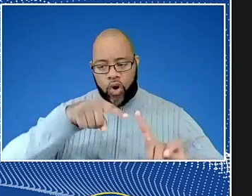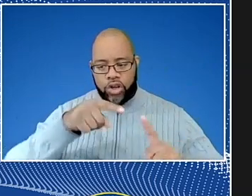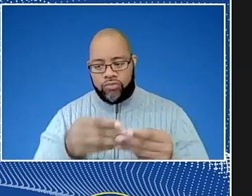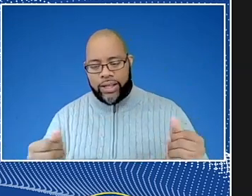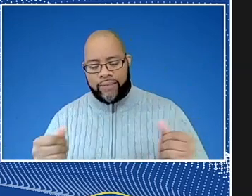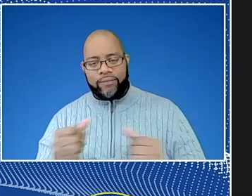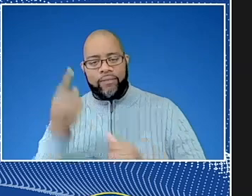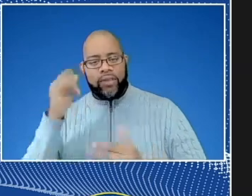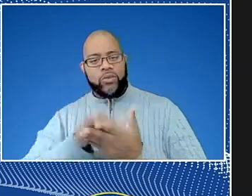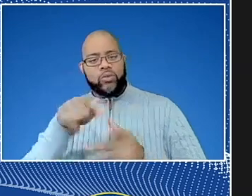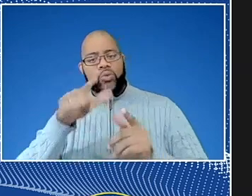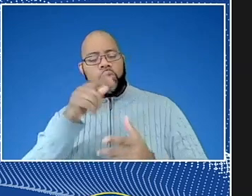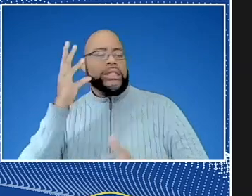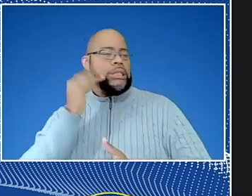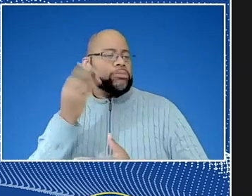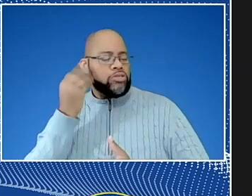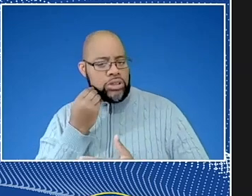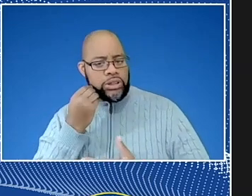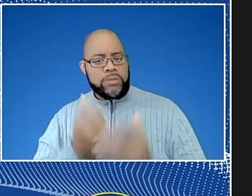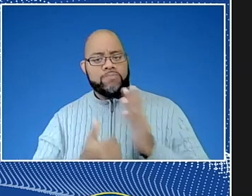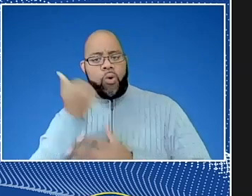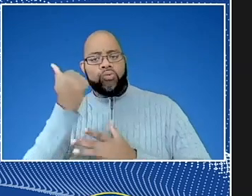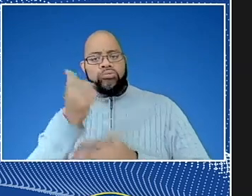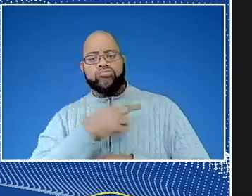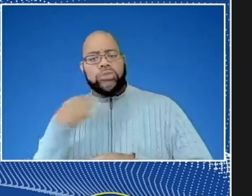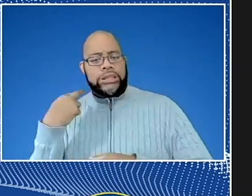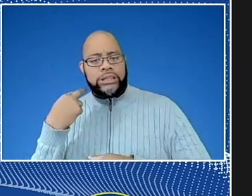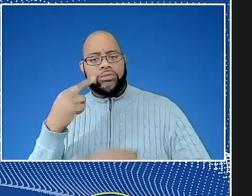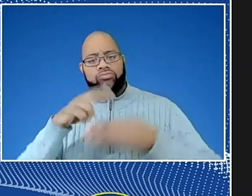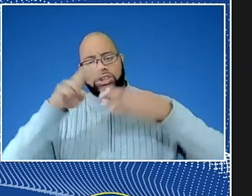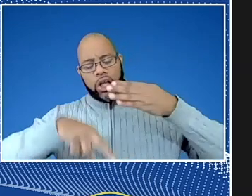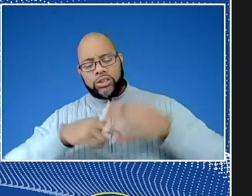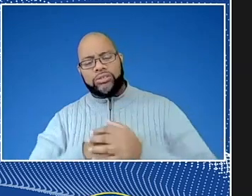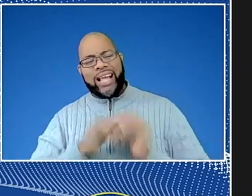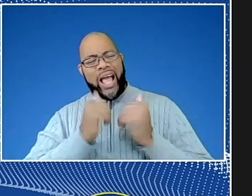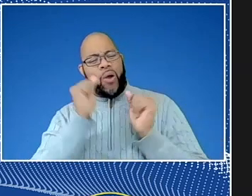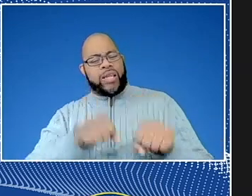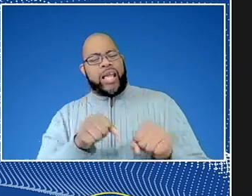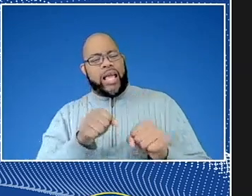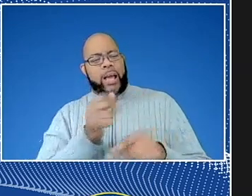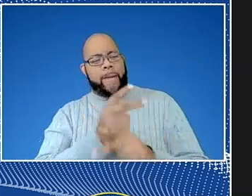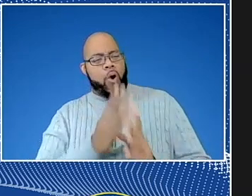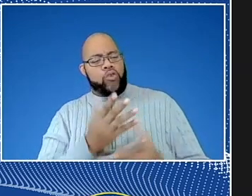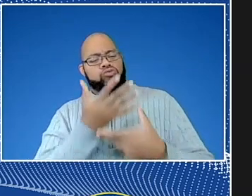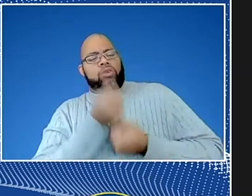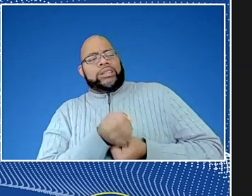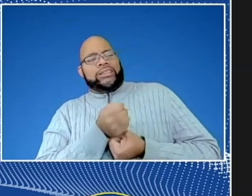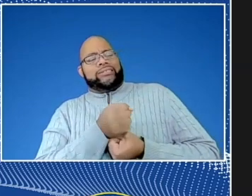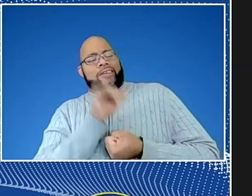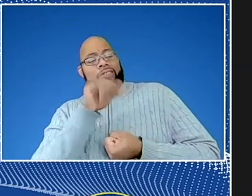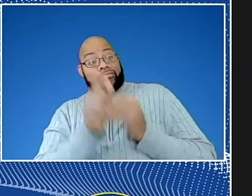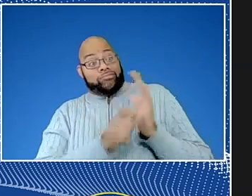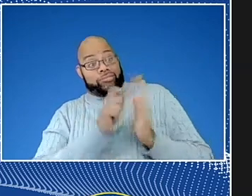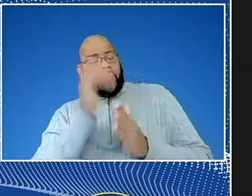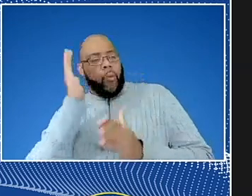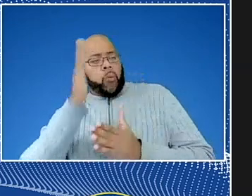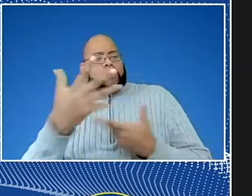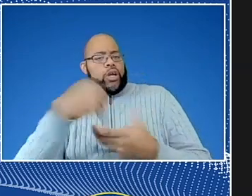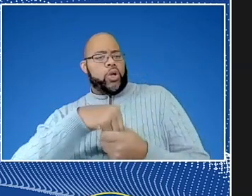experience the most at-risk outcomes. How can a borrower trust that this time they will be included if in past